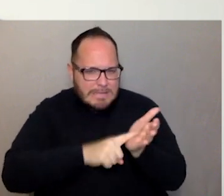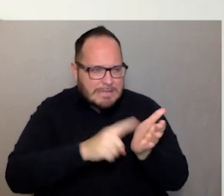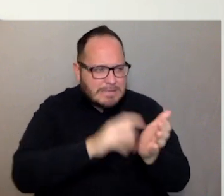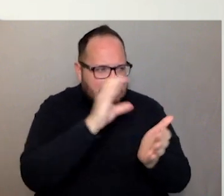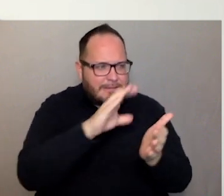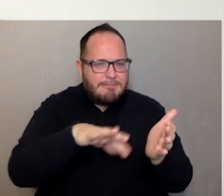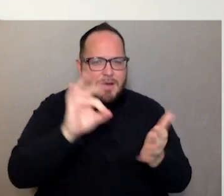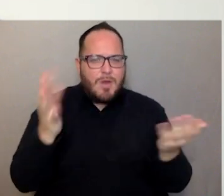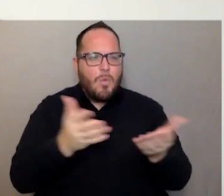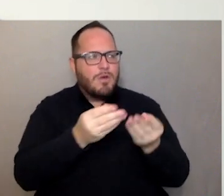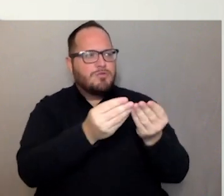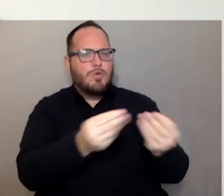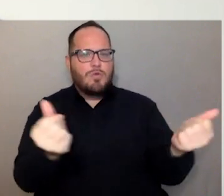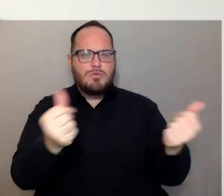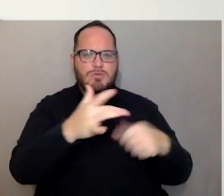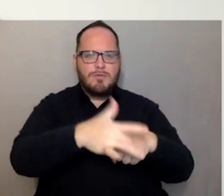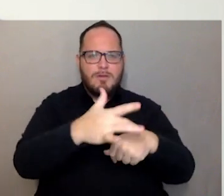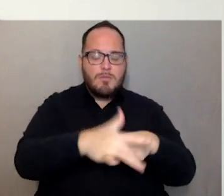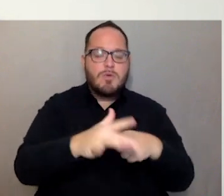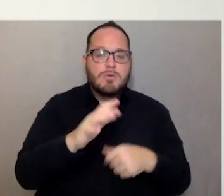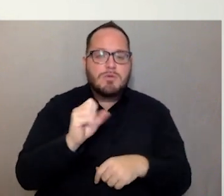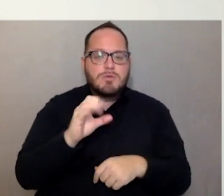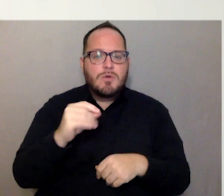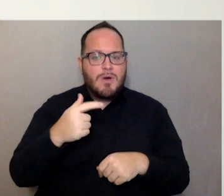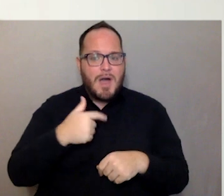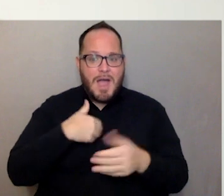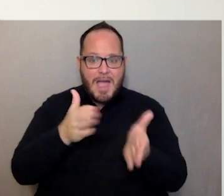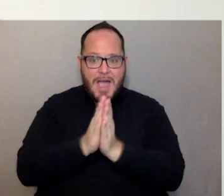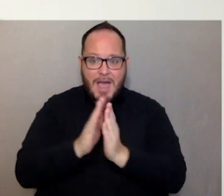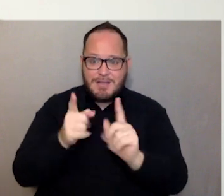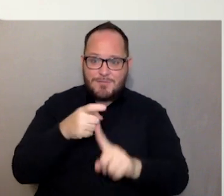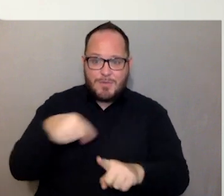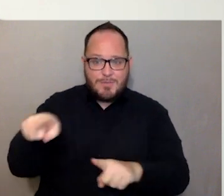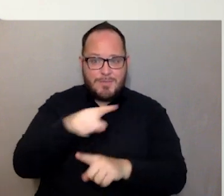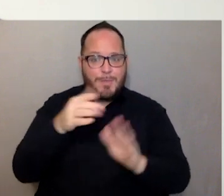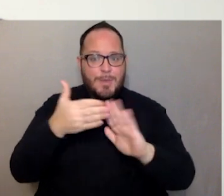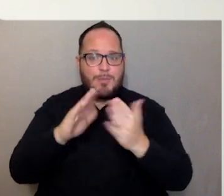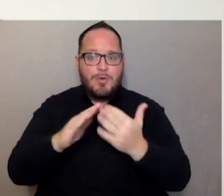THAT I WOULD ASK OF COMMUNITY MEMBERS IS TO KEEP THIS CONVERSATION GOING, THE TRANSITION IN DC OF THE WHITE